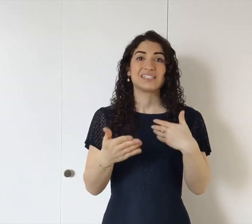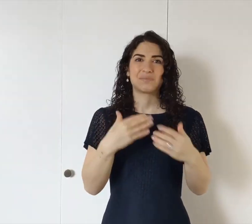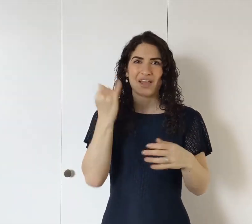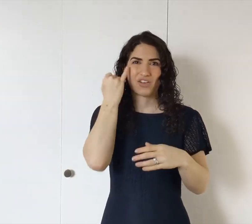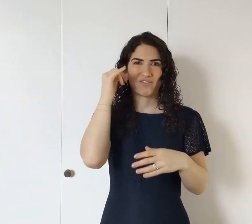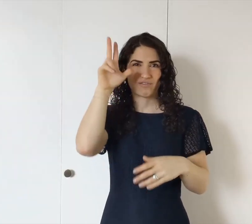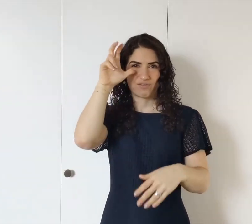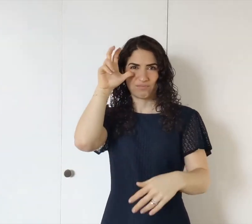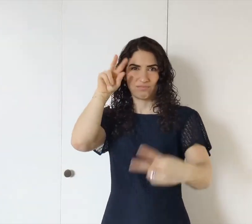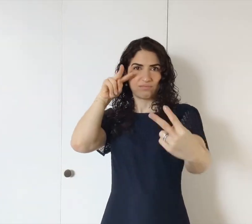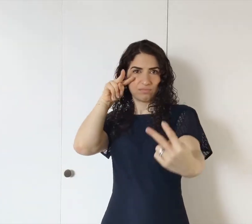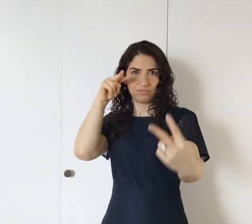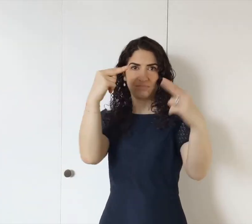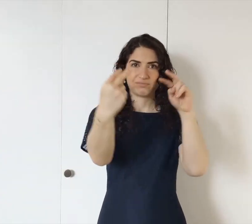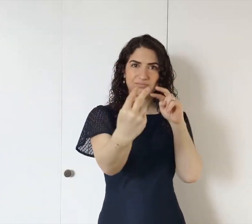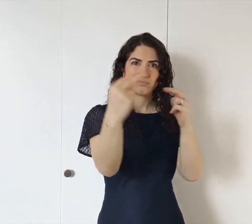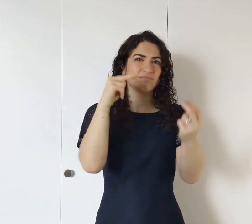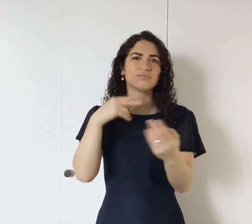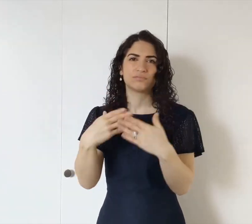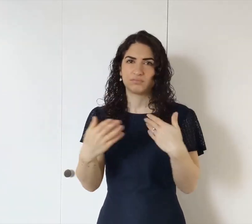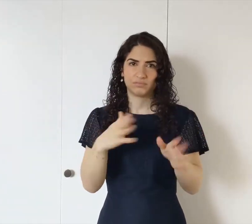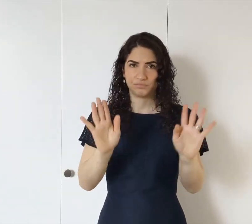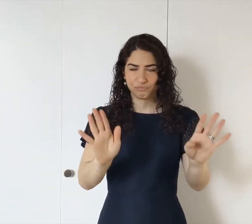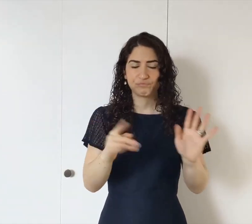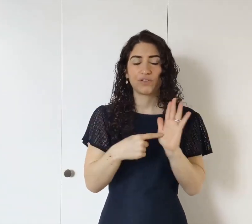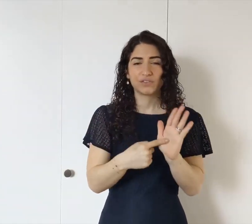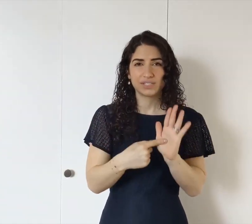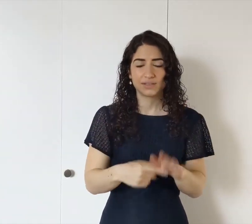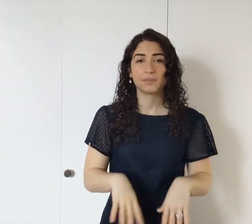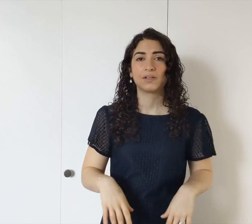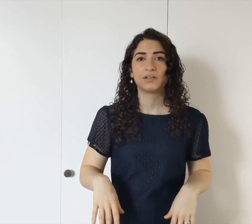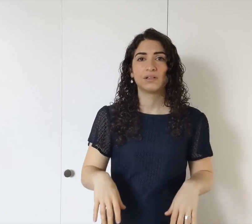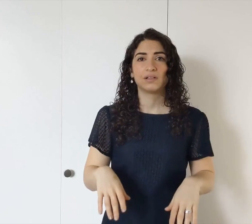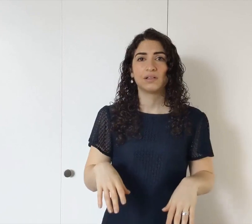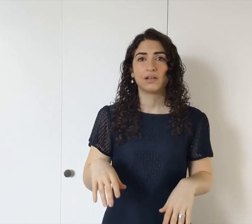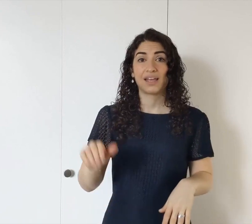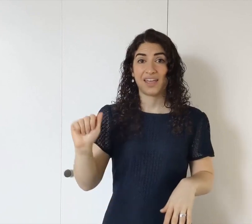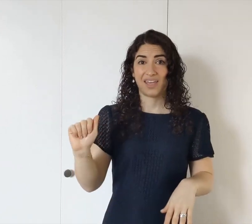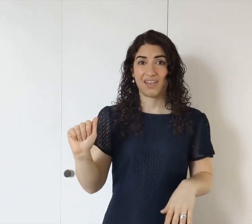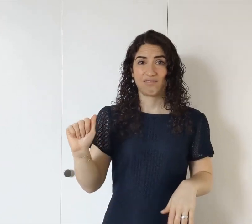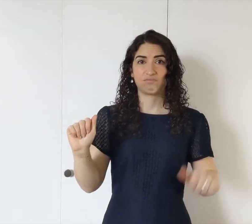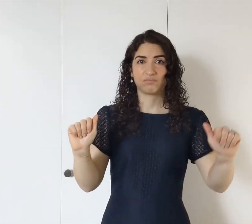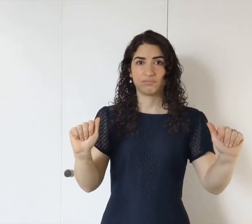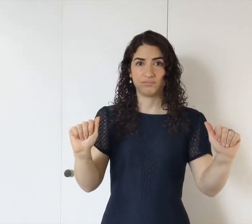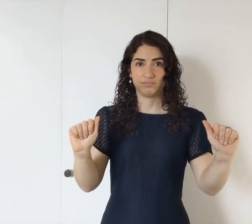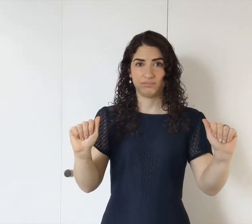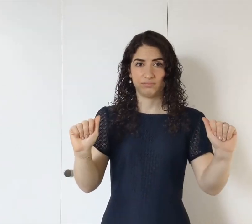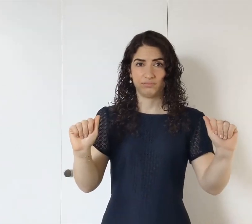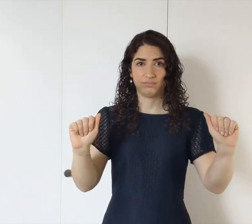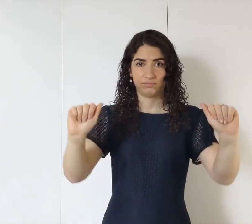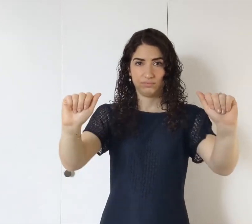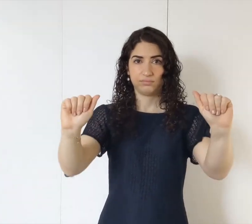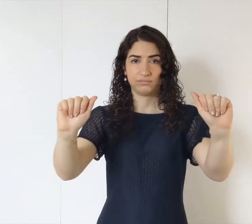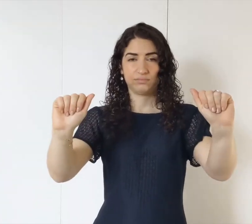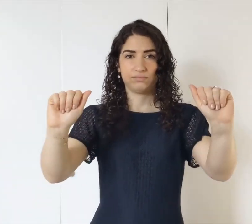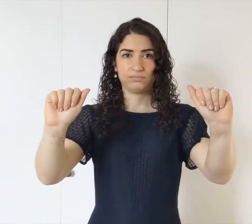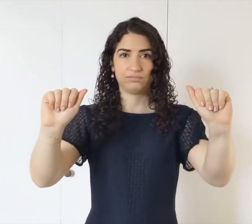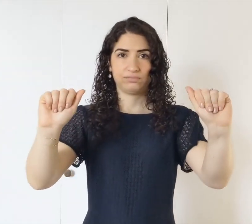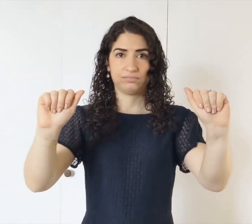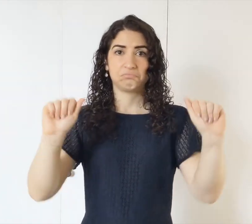It doesn't matter if perceptively, you think the letters look one way. For example: A, A.